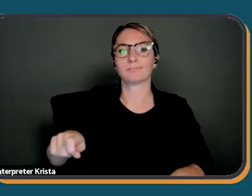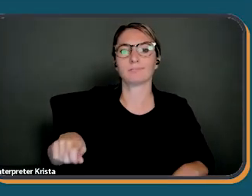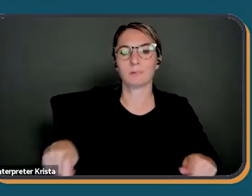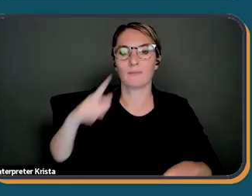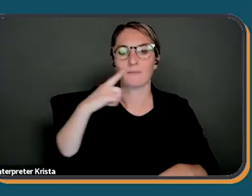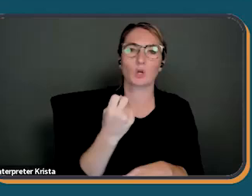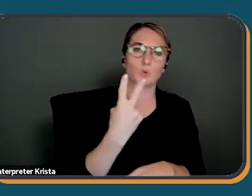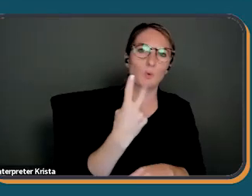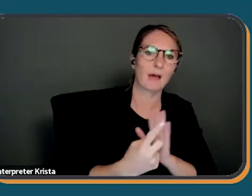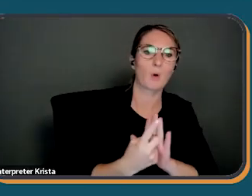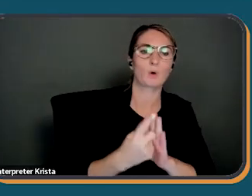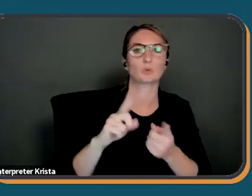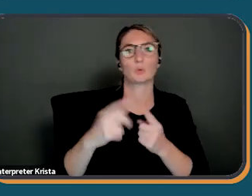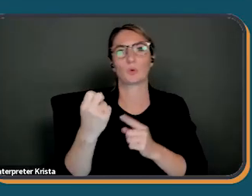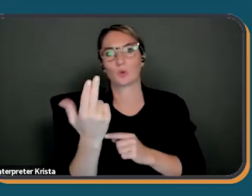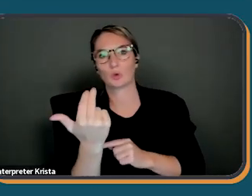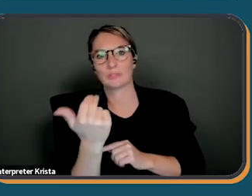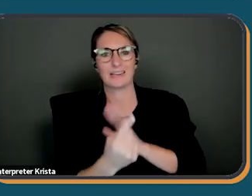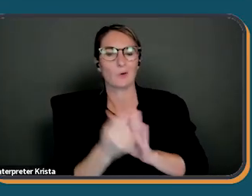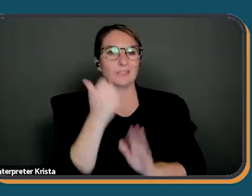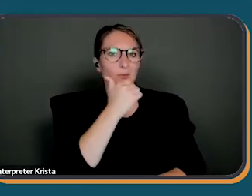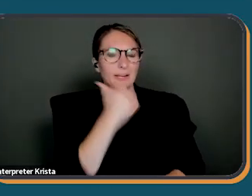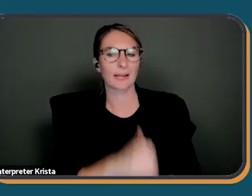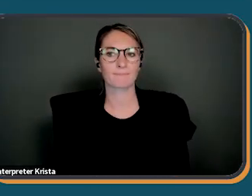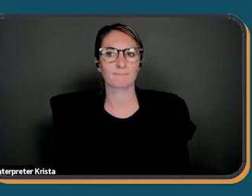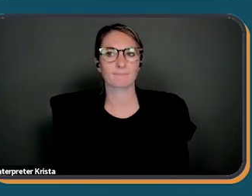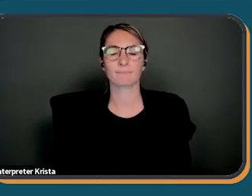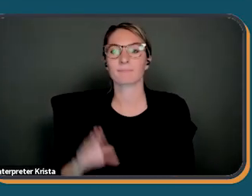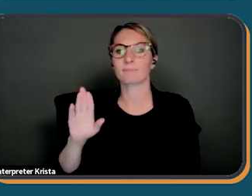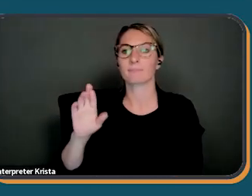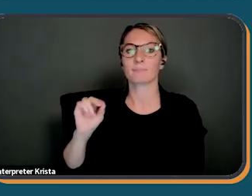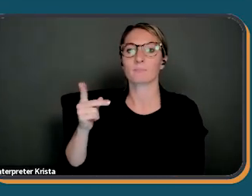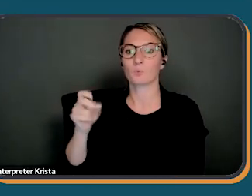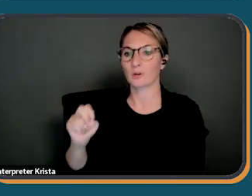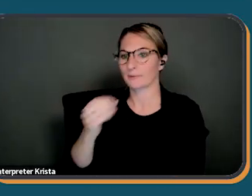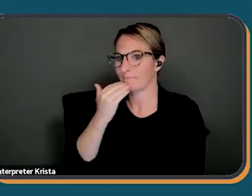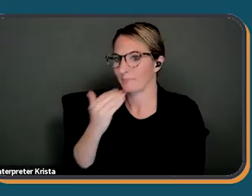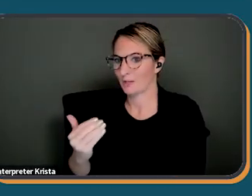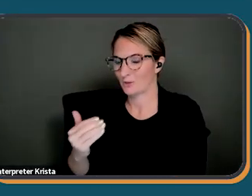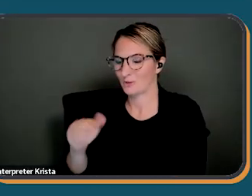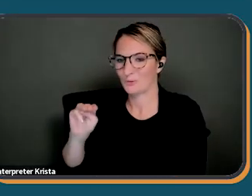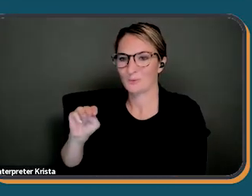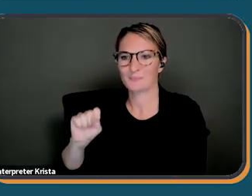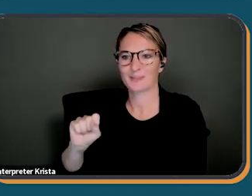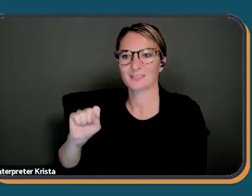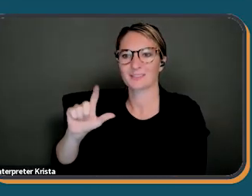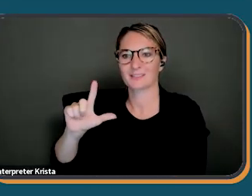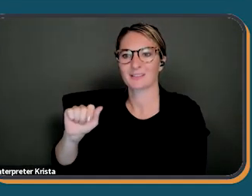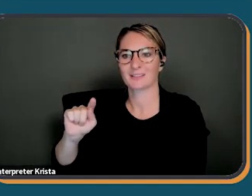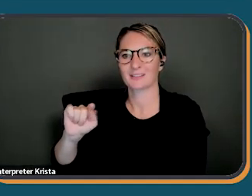Brooke Cruz: Thanks so much, Ms. Latisha. We want to share a note for webinar participants.